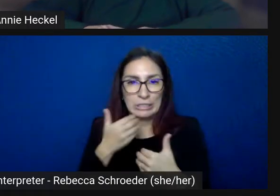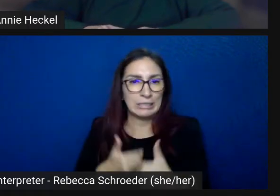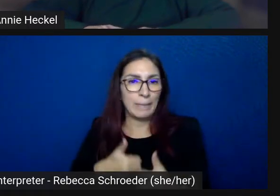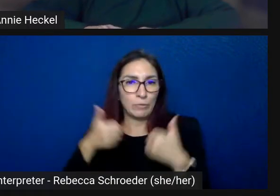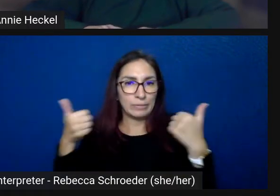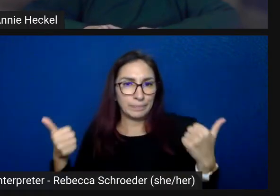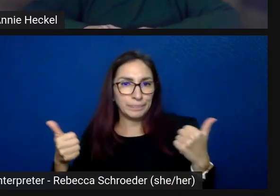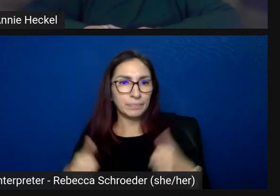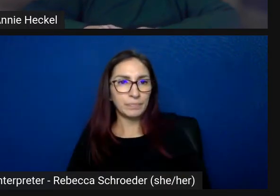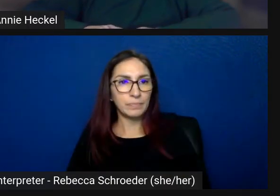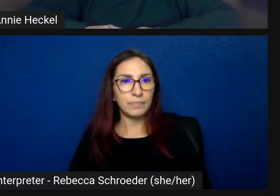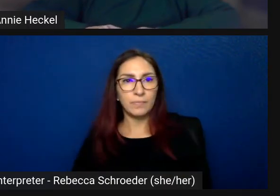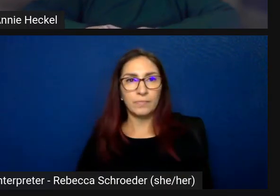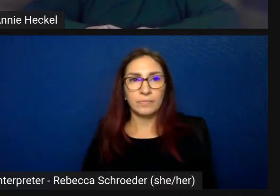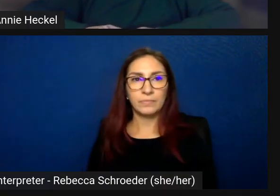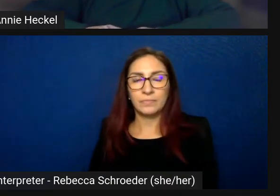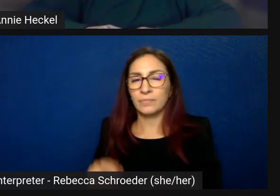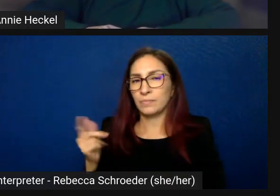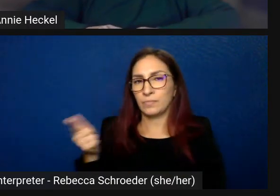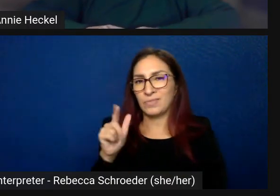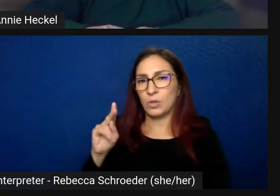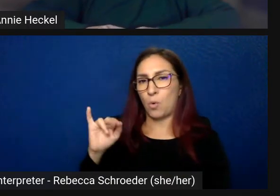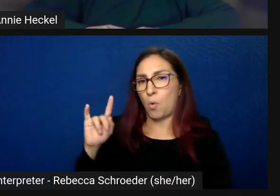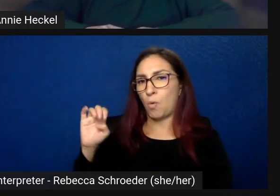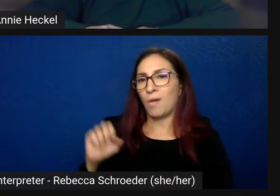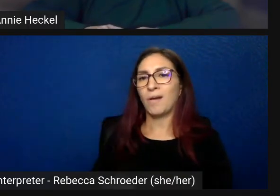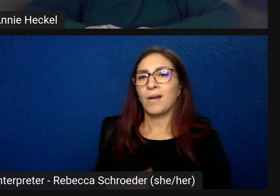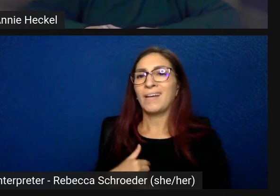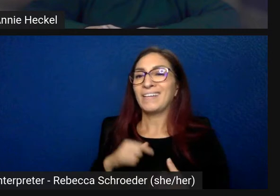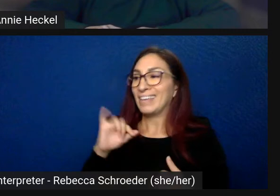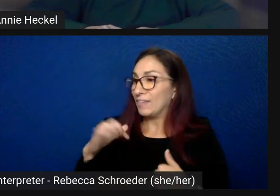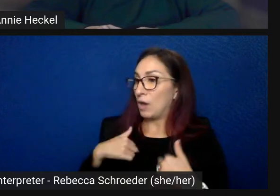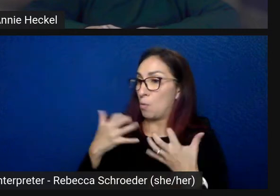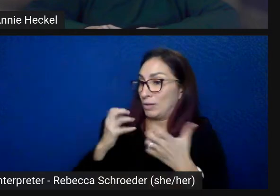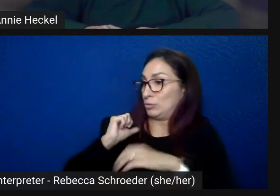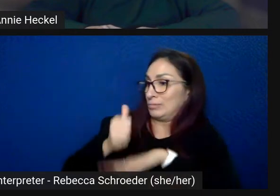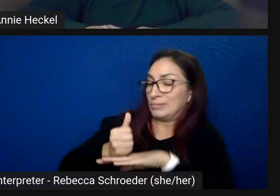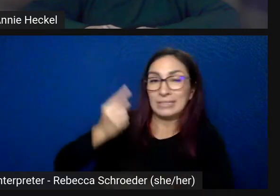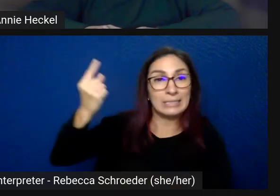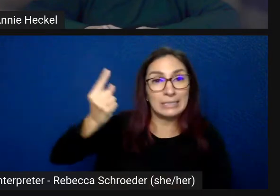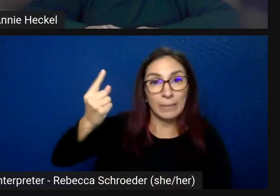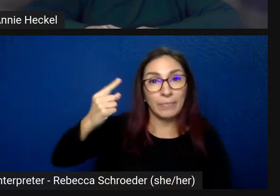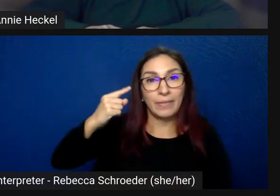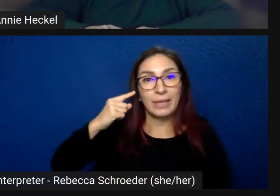I think I would actually put-- if I was trying to do something to make it most accessible,